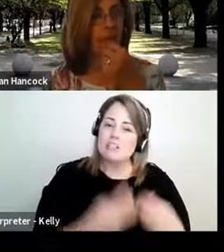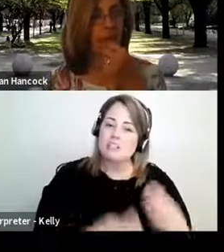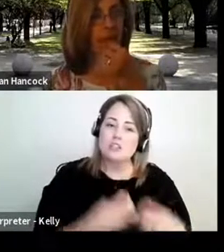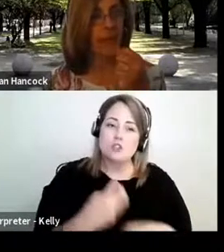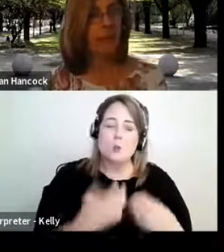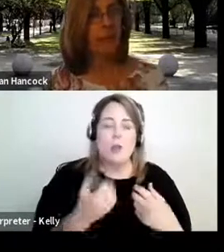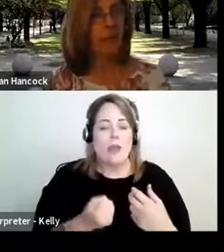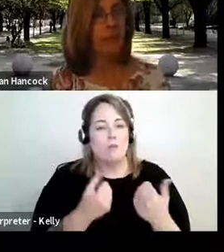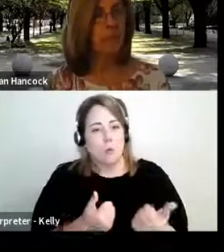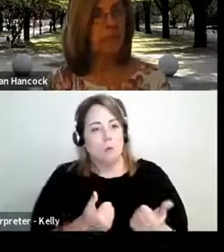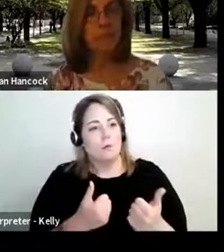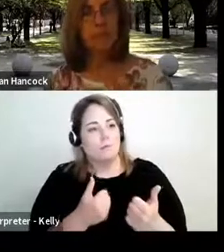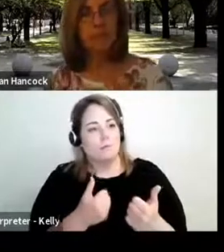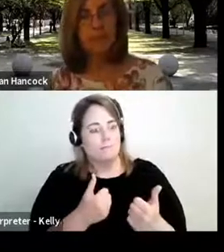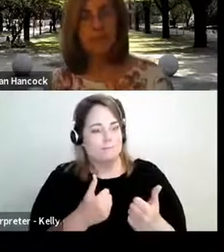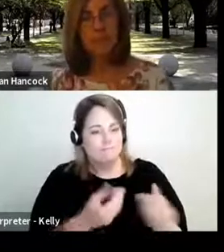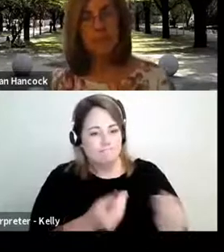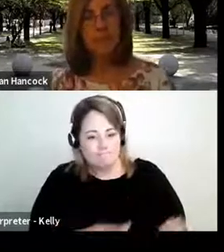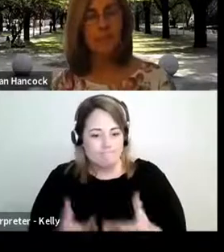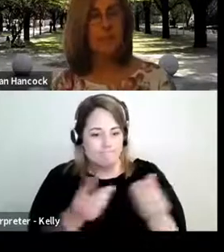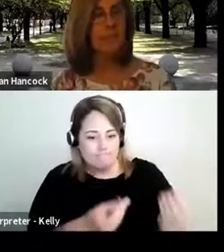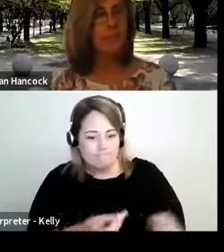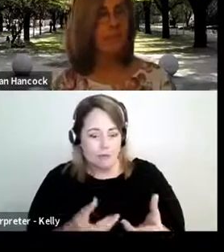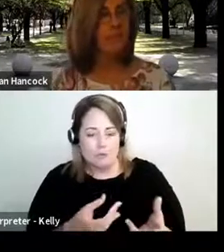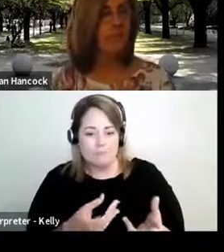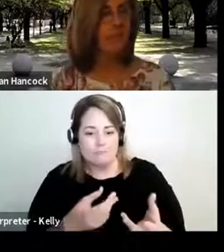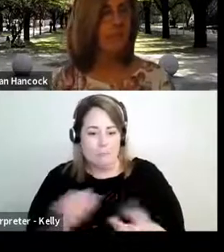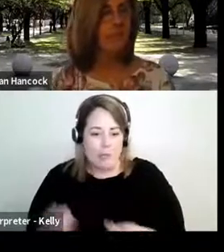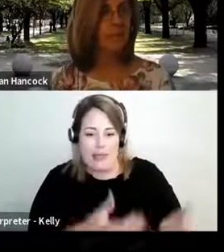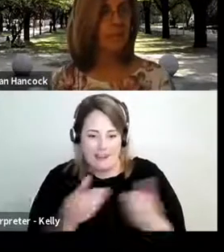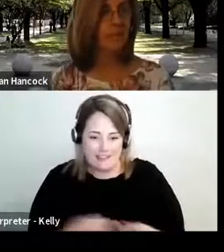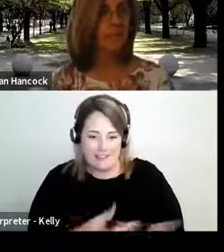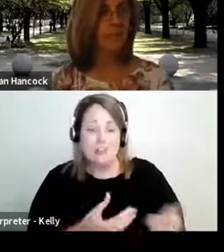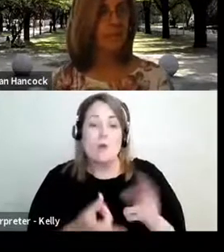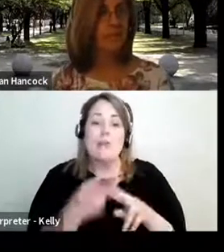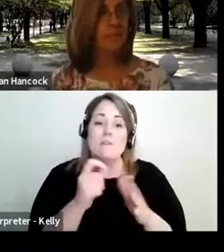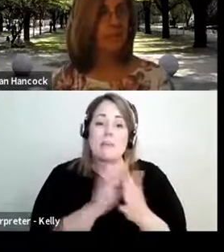as it were, coming through. So when my PhD student graduates or doesn’t want to do A-Skills anymore,